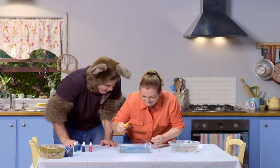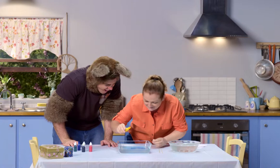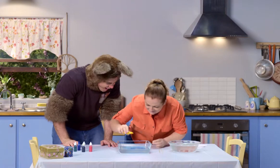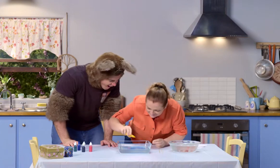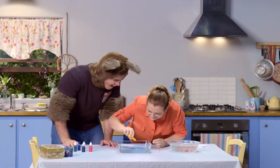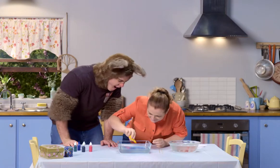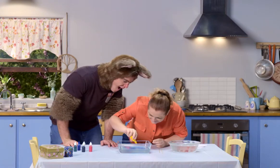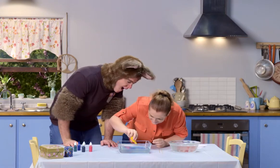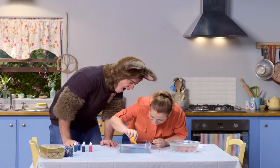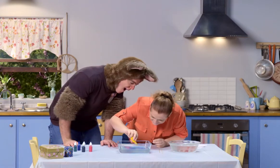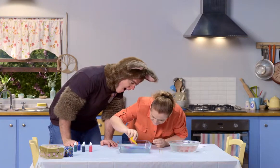Oh!